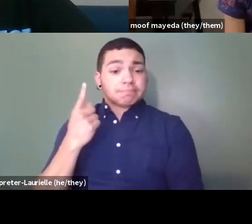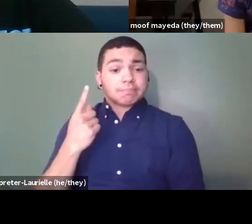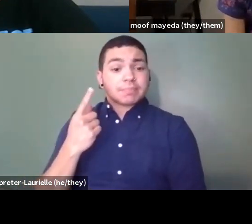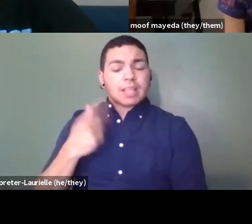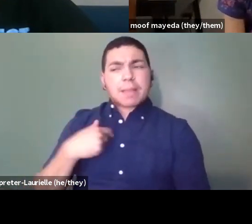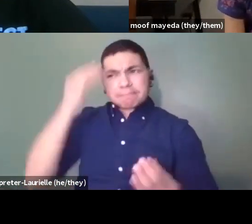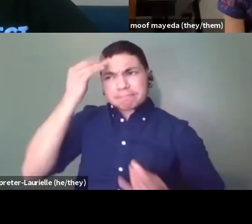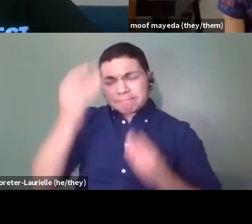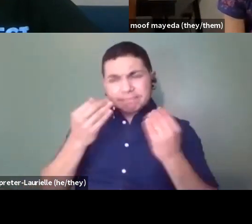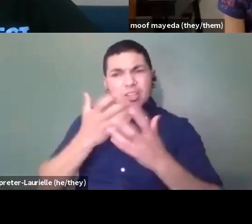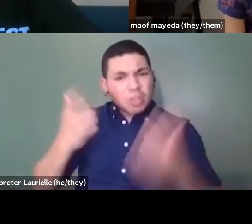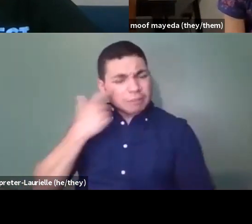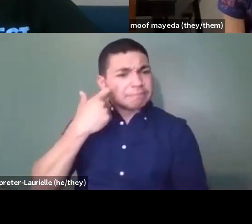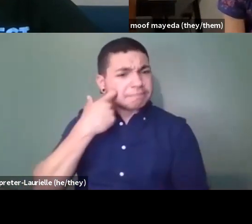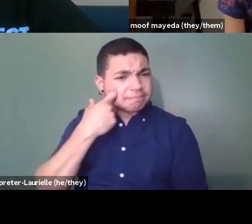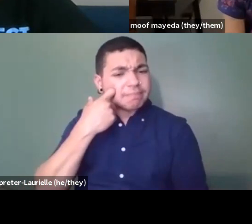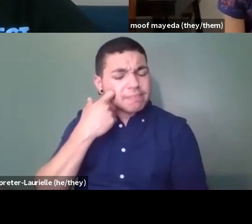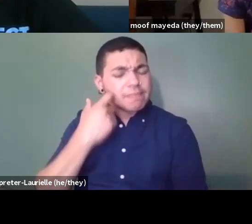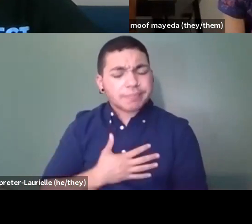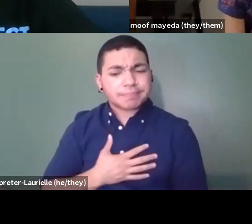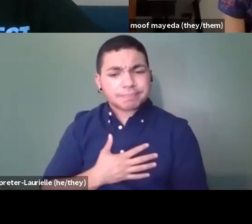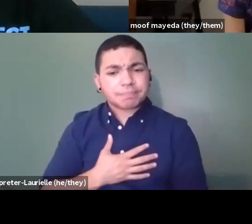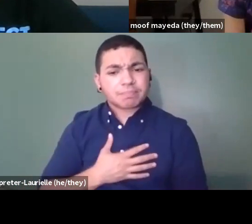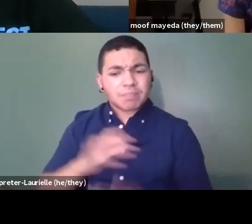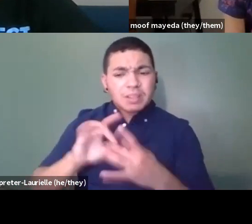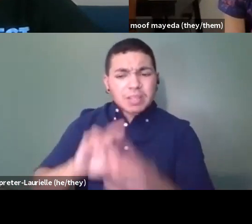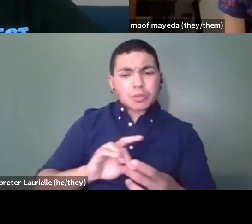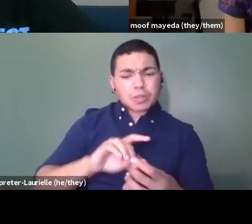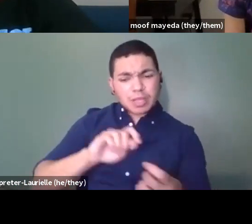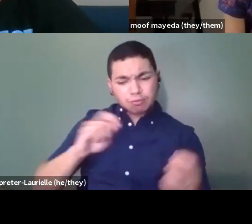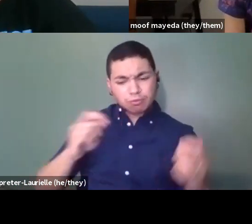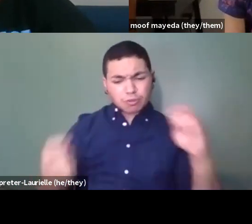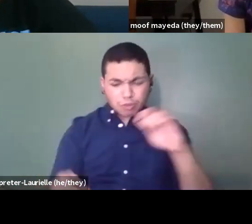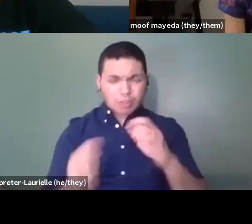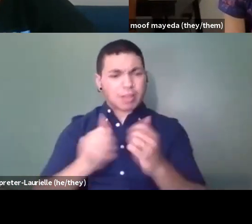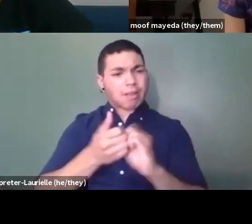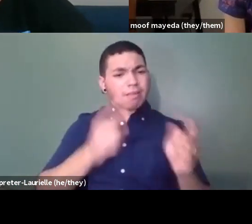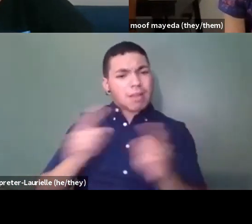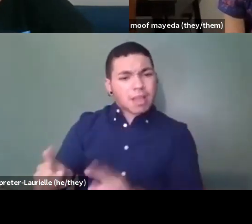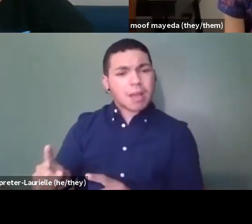to move forward is just really on important that the LGBTQ